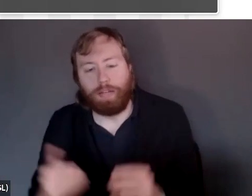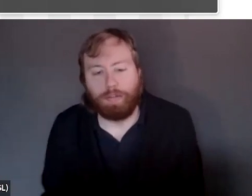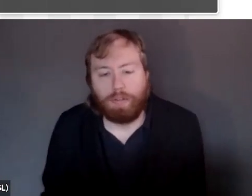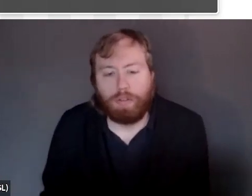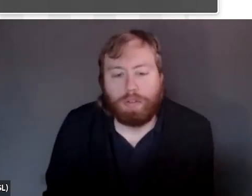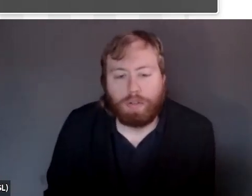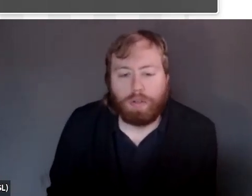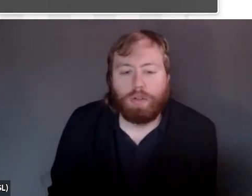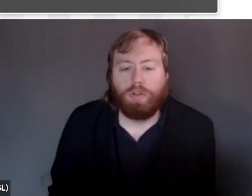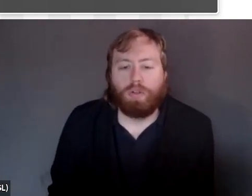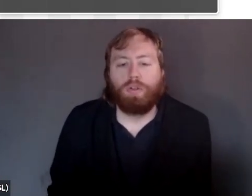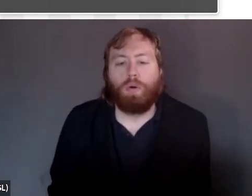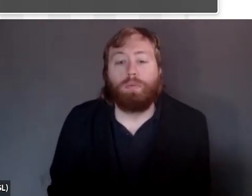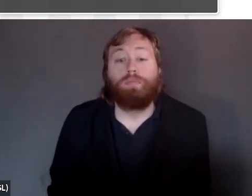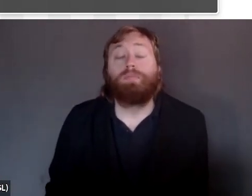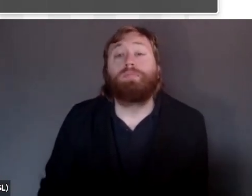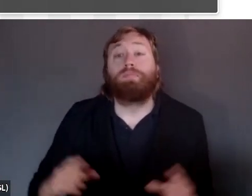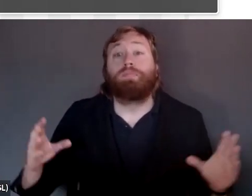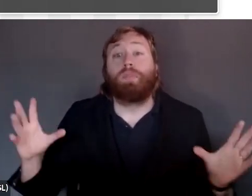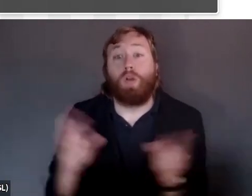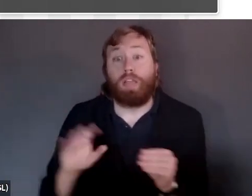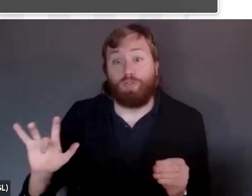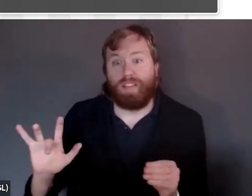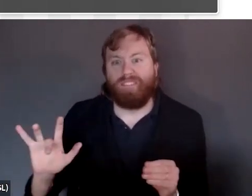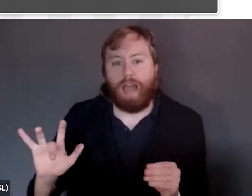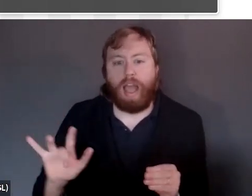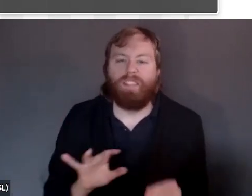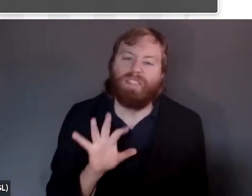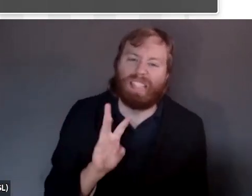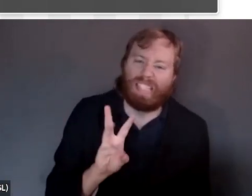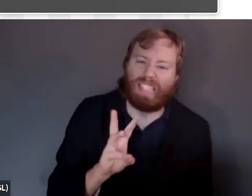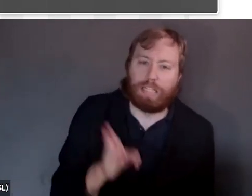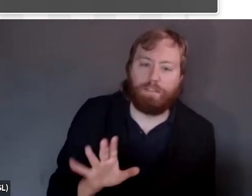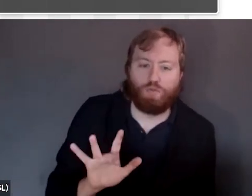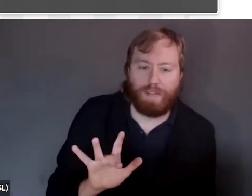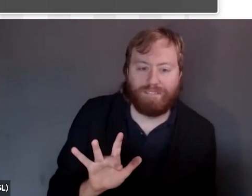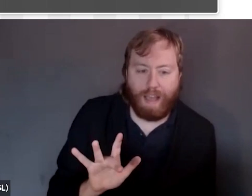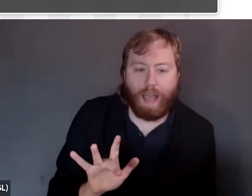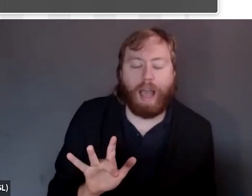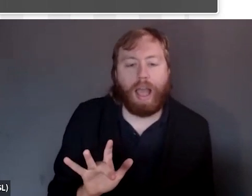and then the row header, Stop 144, Horsetooth and Shields, scheduled time point,